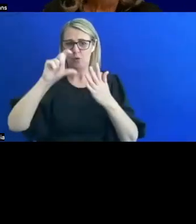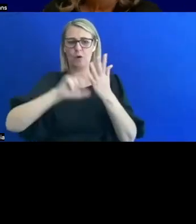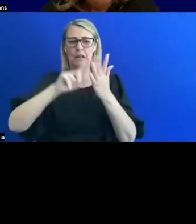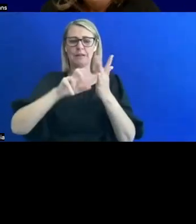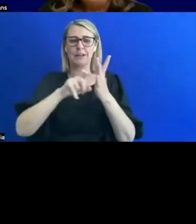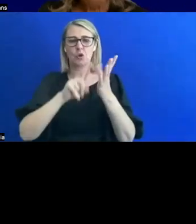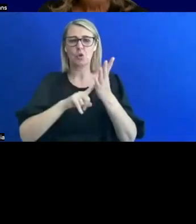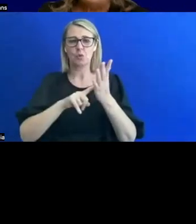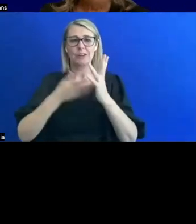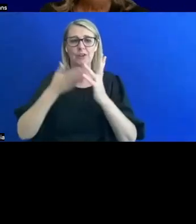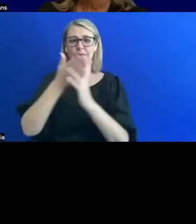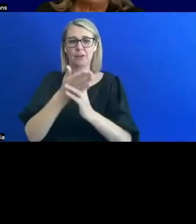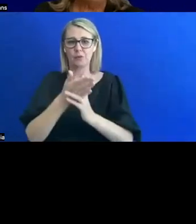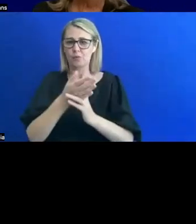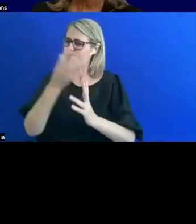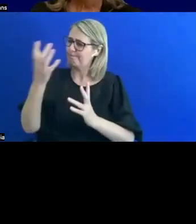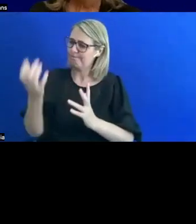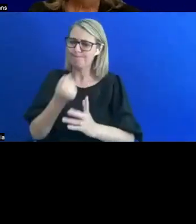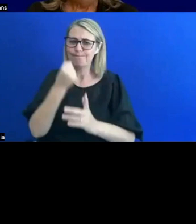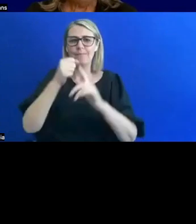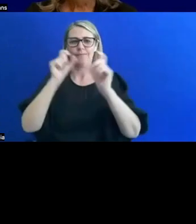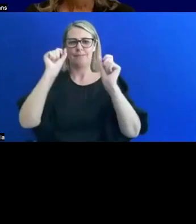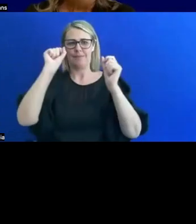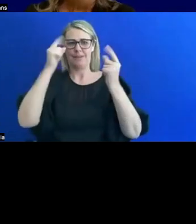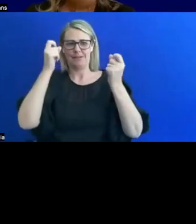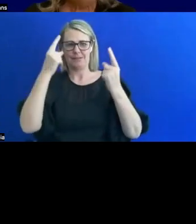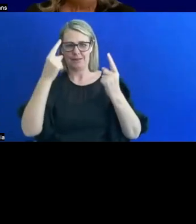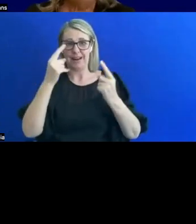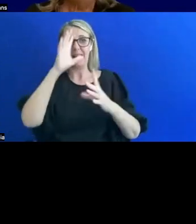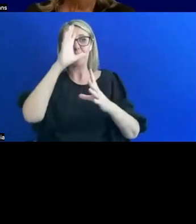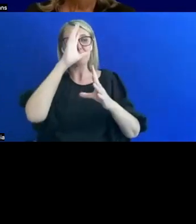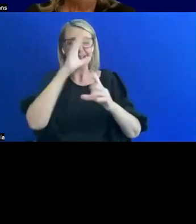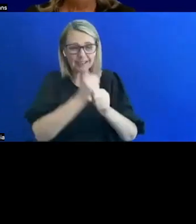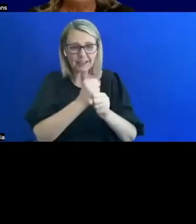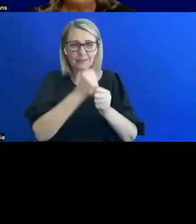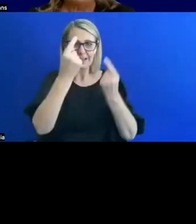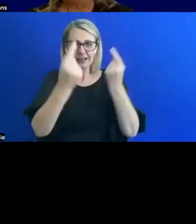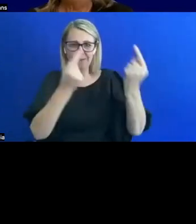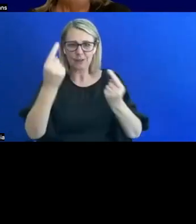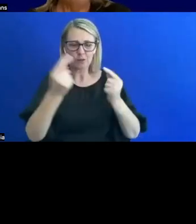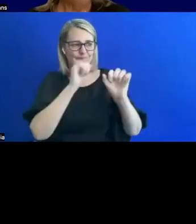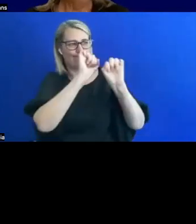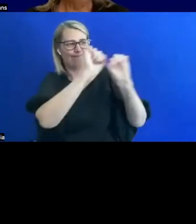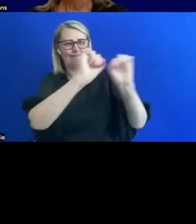we must learn to understand and believe the individual as they feel,